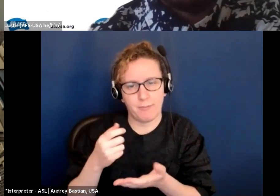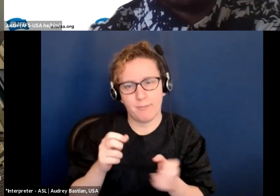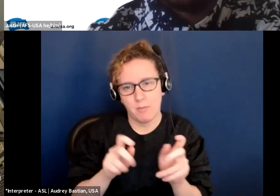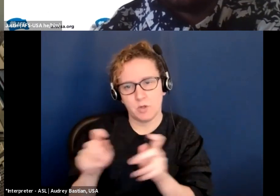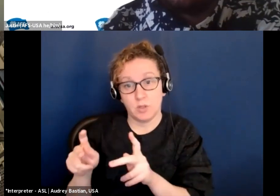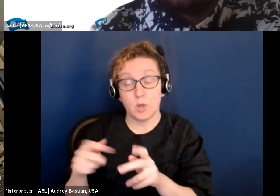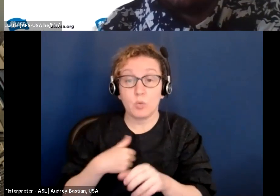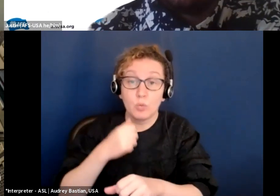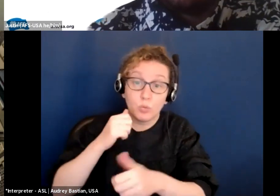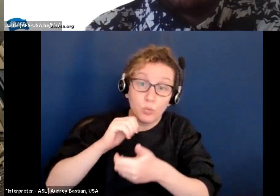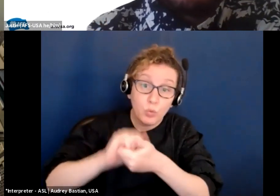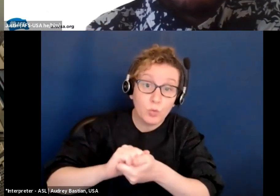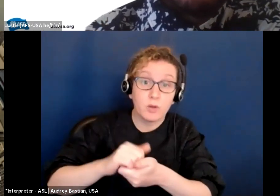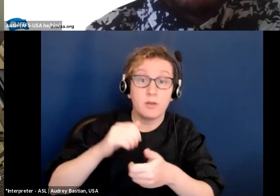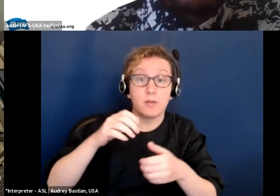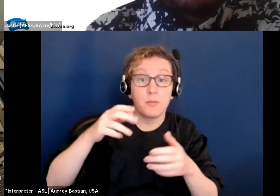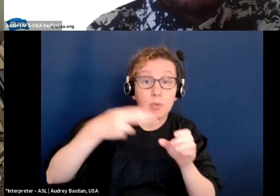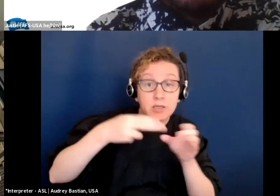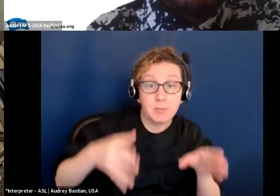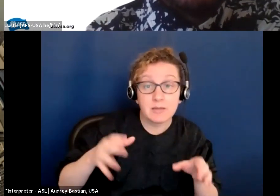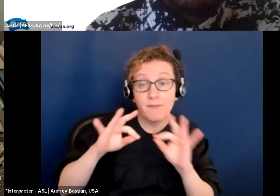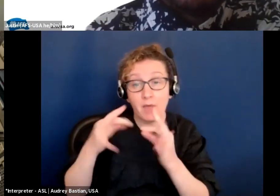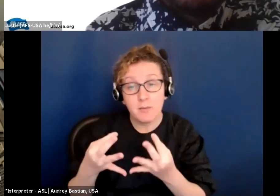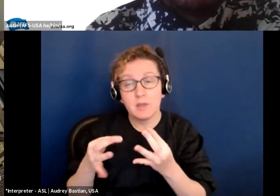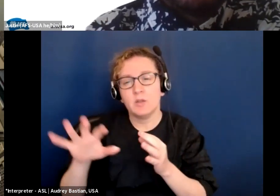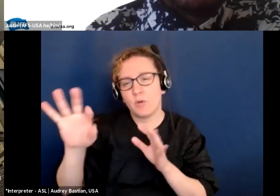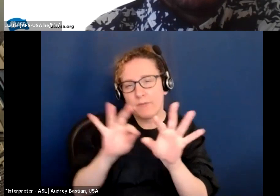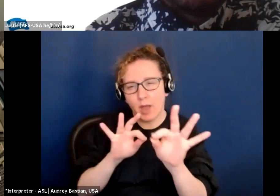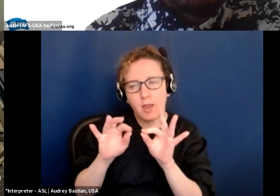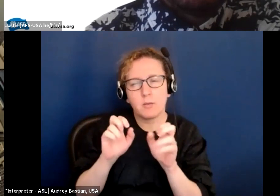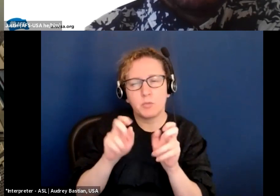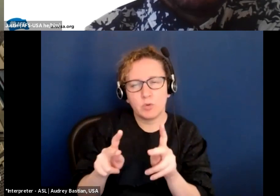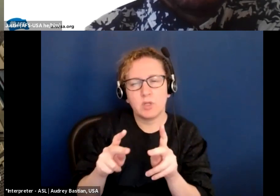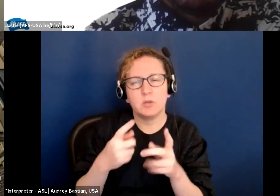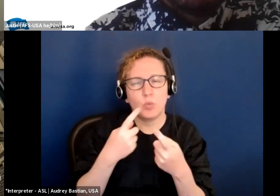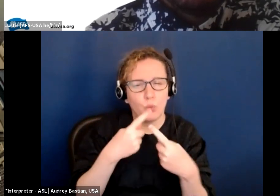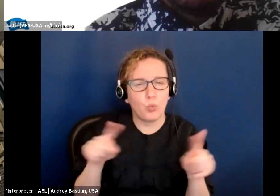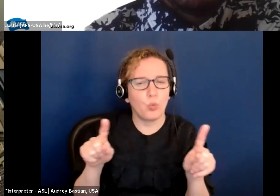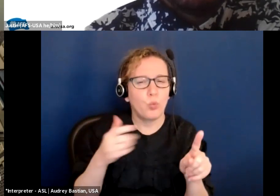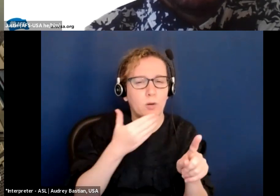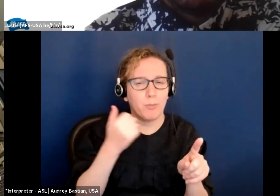families to find opportunities that work best for them.